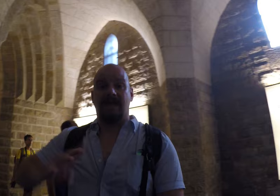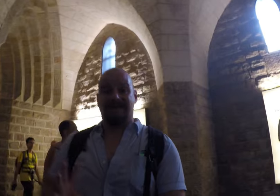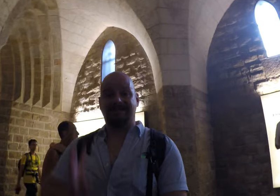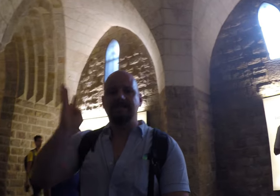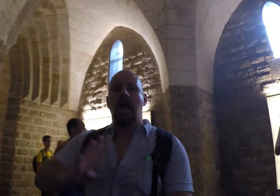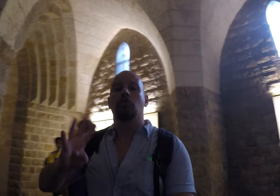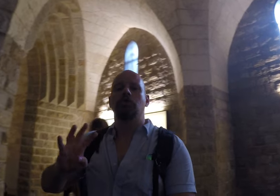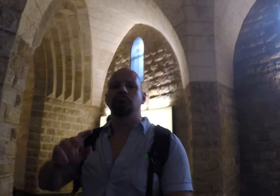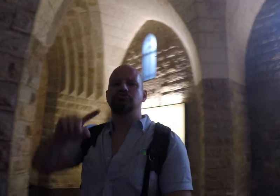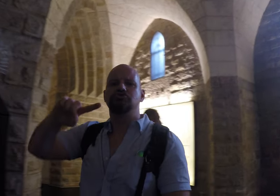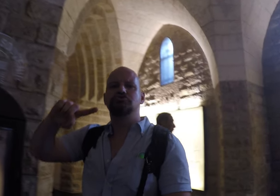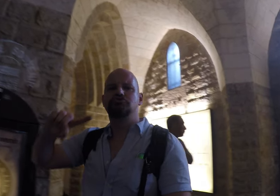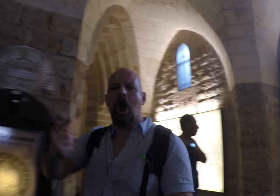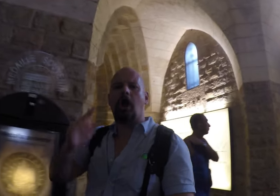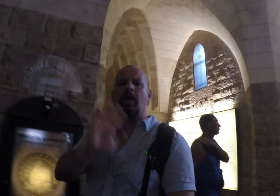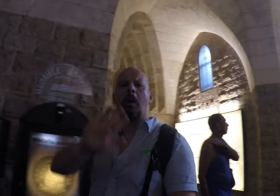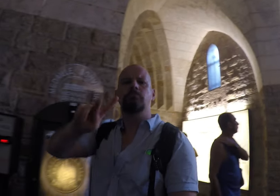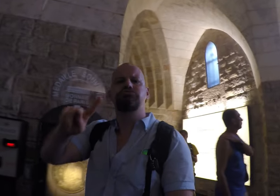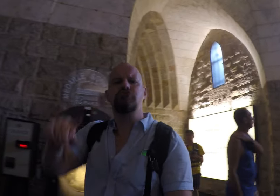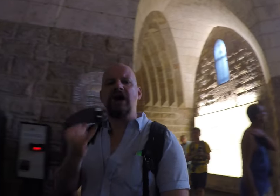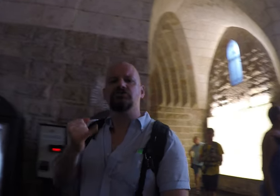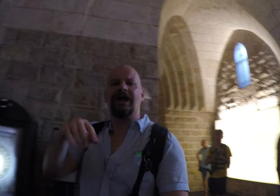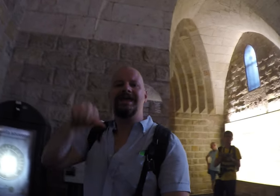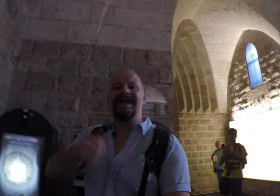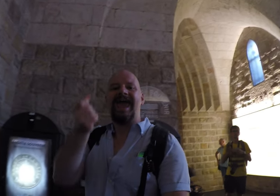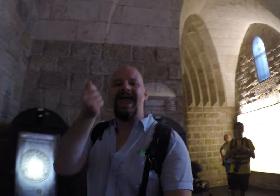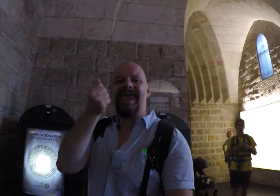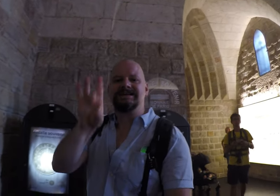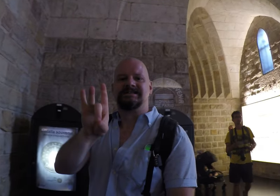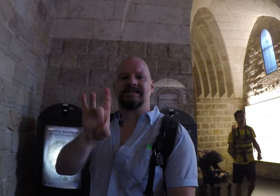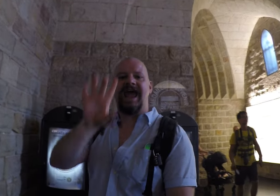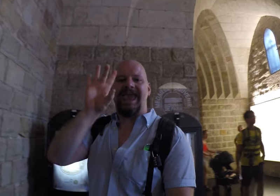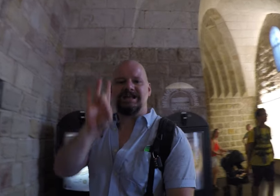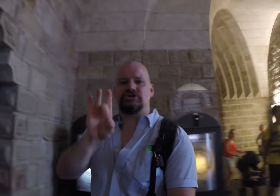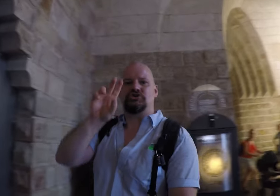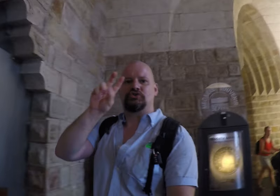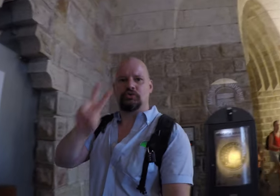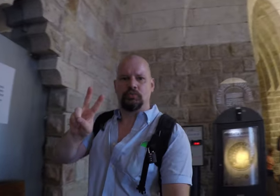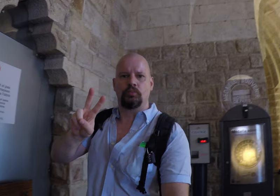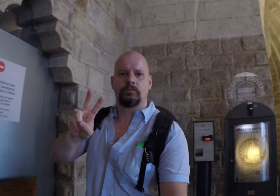They started the Sagrada project in 1882